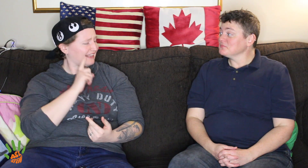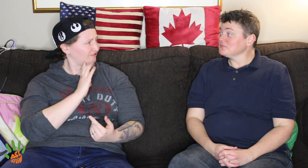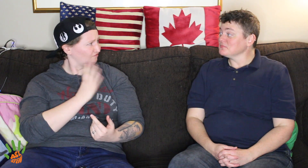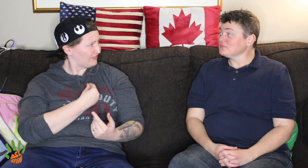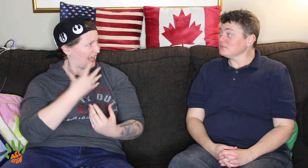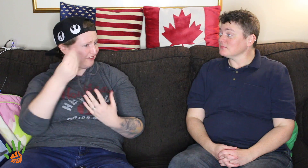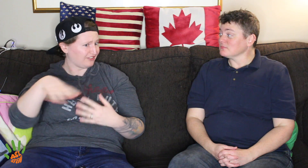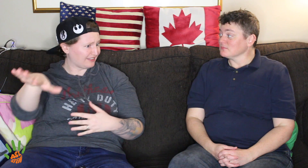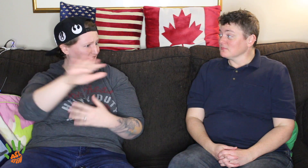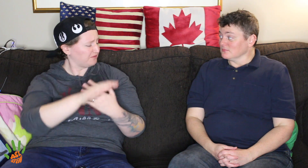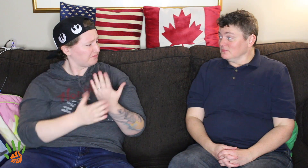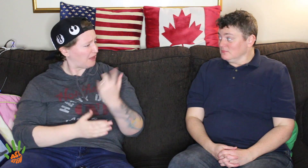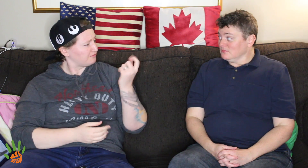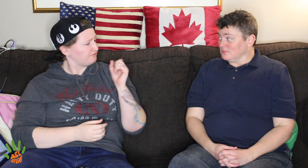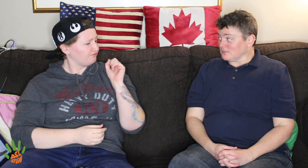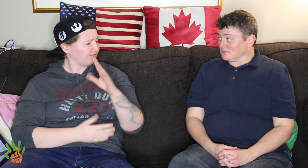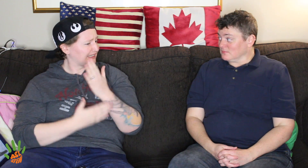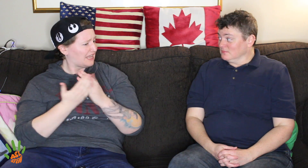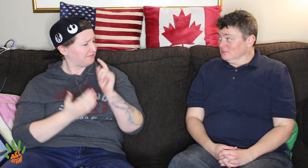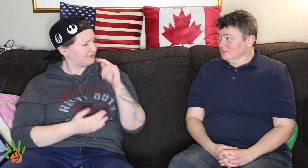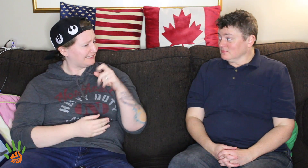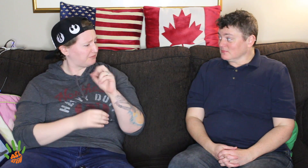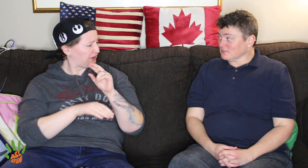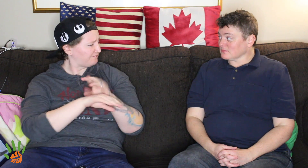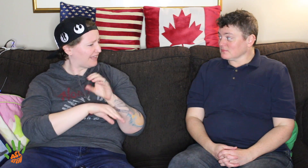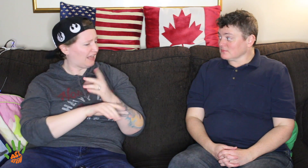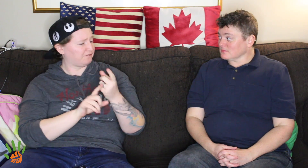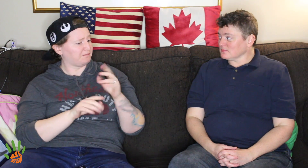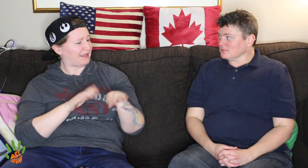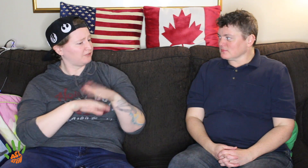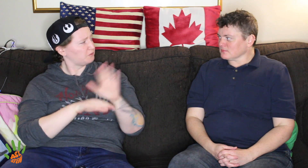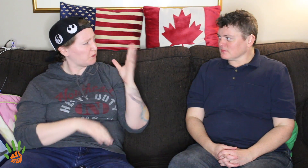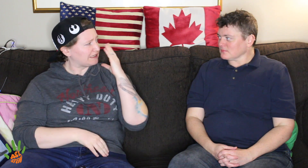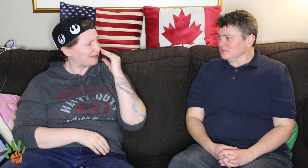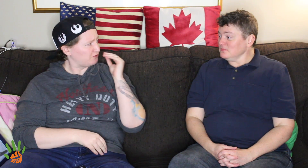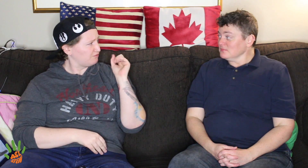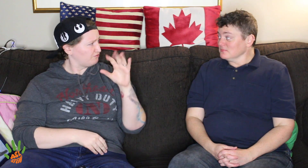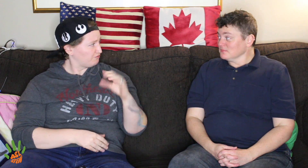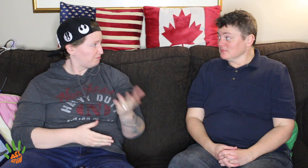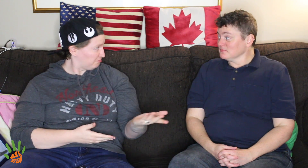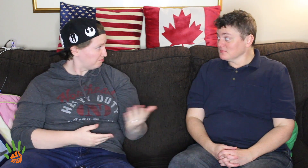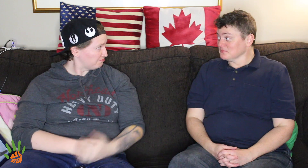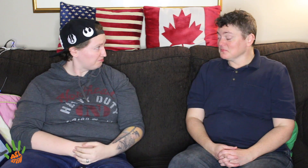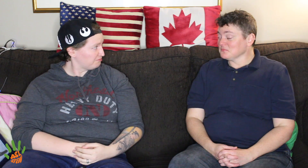I know there's probably some Deaf transgender people in our audience. Maybe you can give them some tips or advice based on your experience.